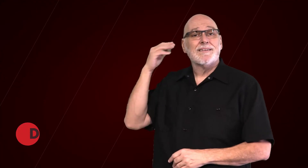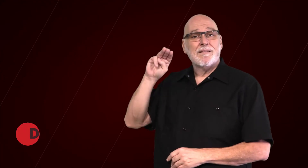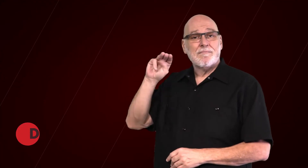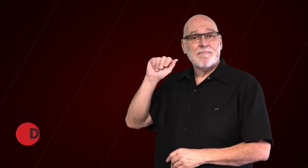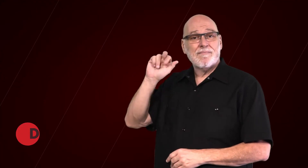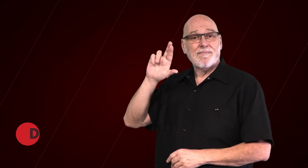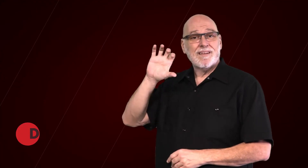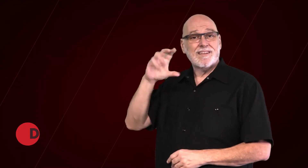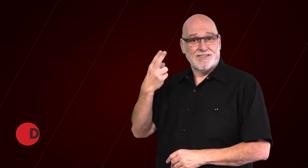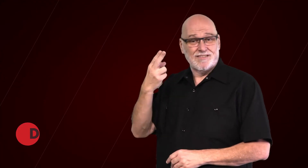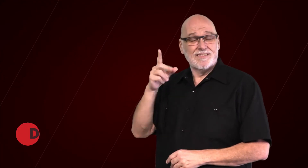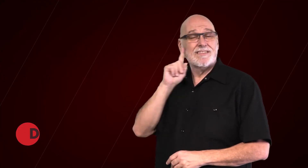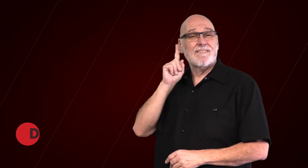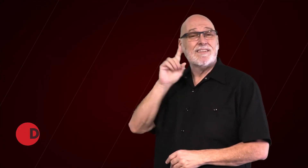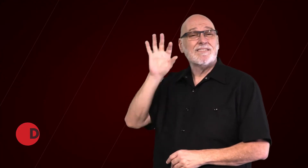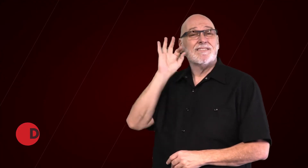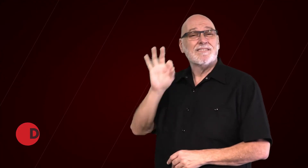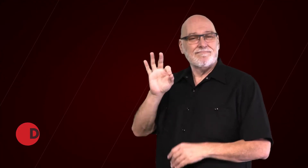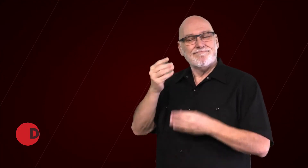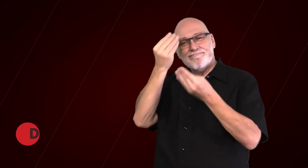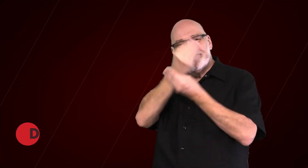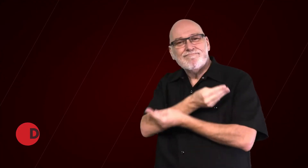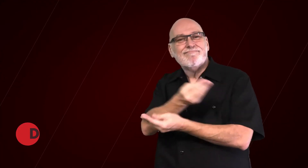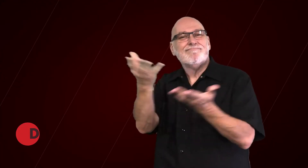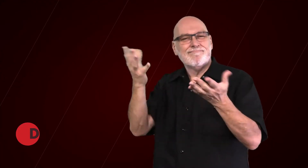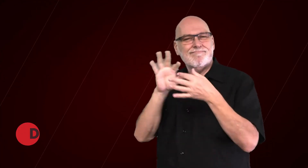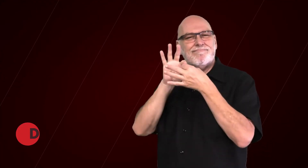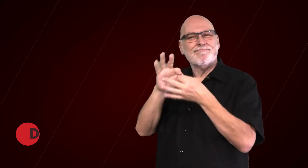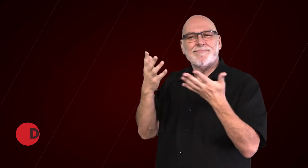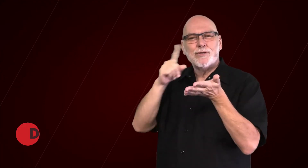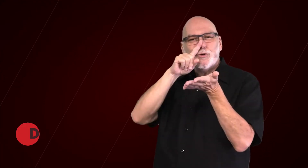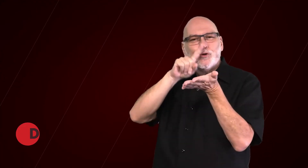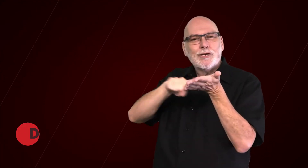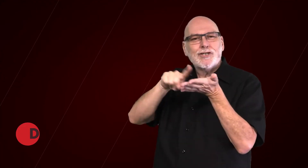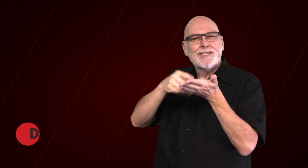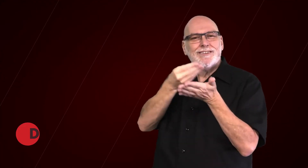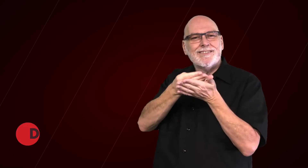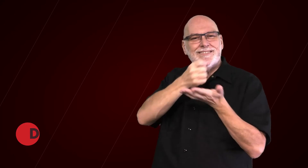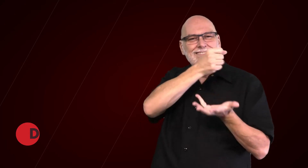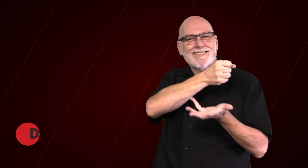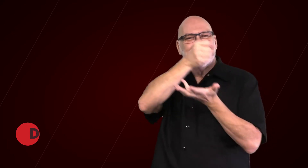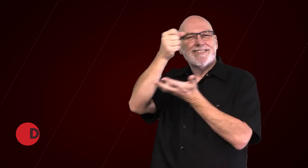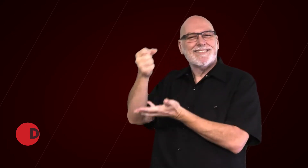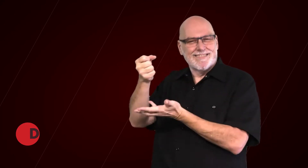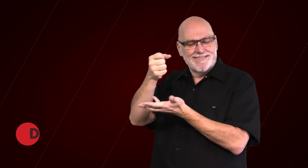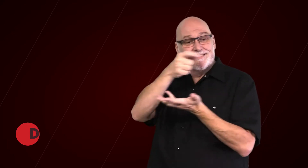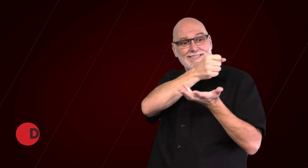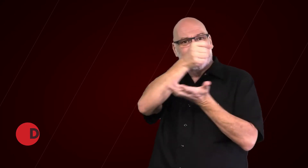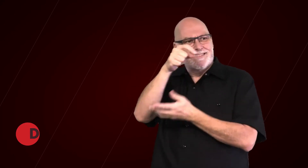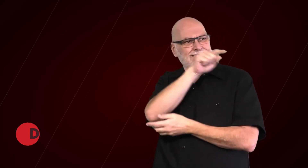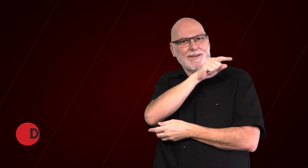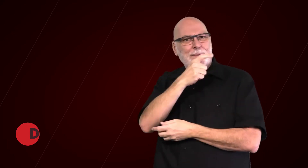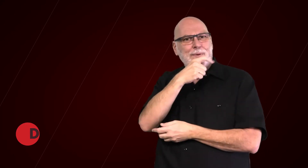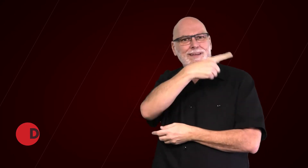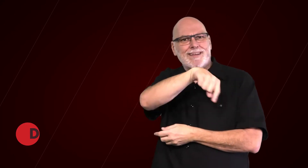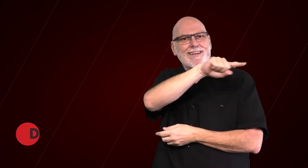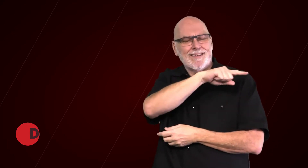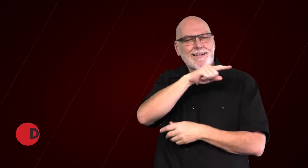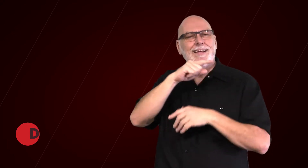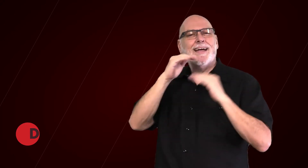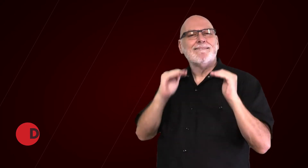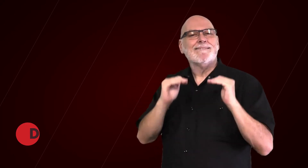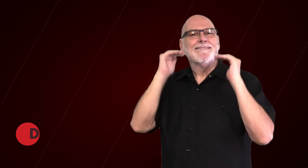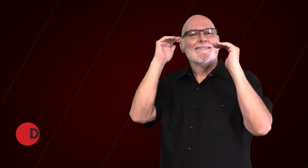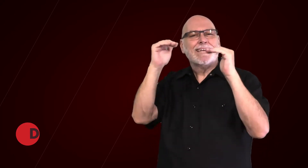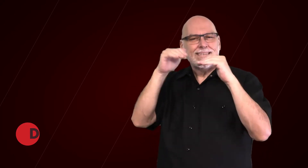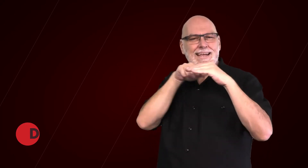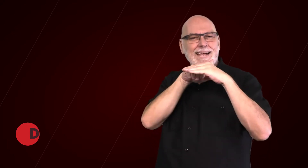[Anselmo]: Last March DeafDots announced a research grant from Advanced